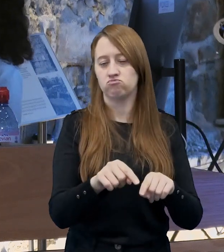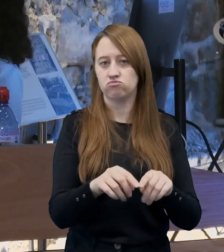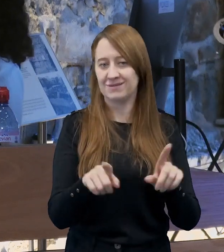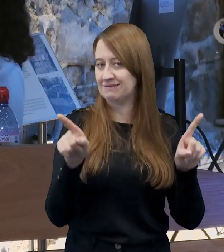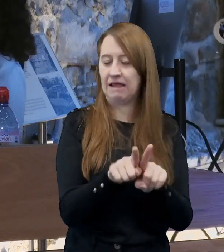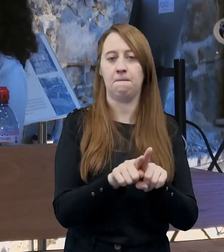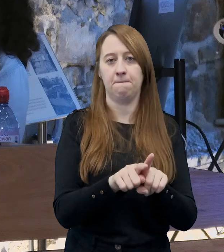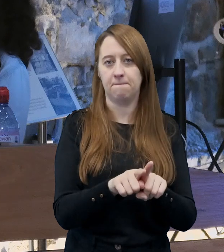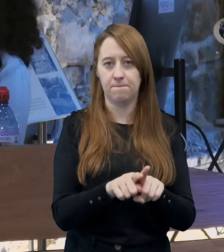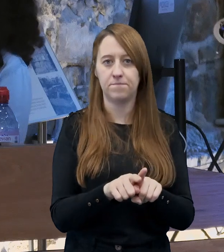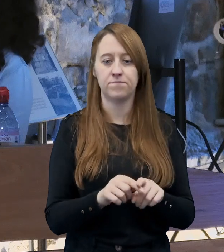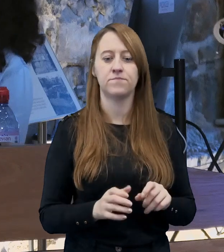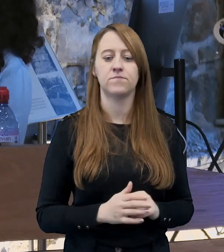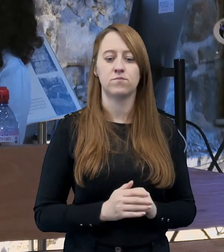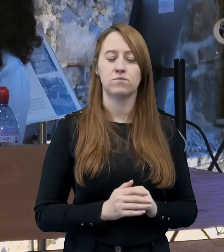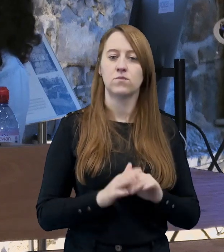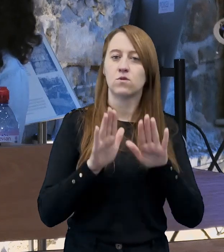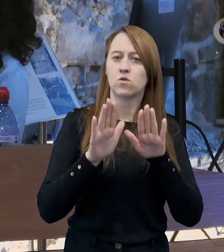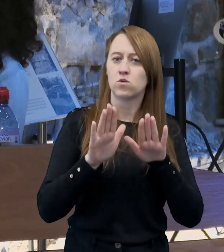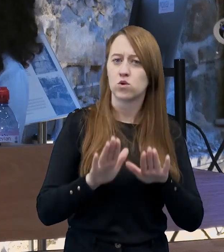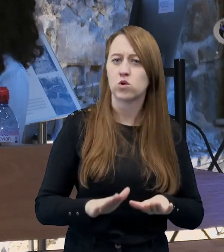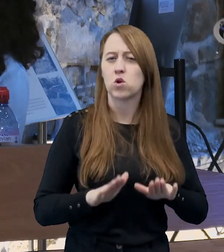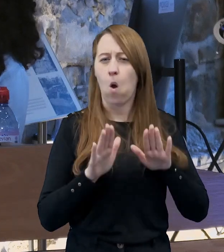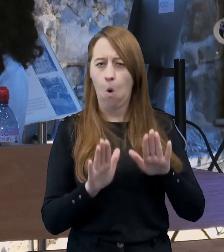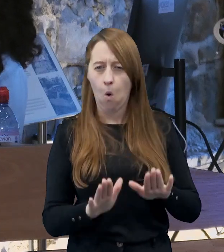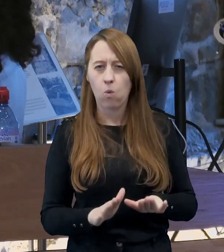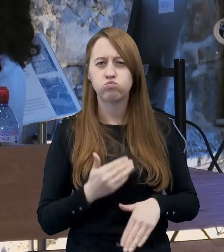So slowly the pieces of plaster we could put back we re-adhered,